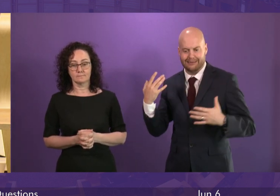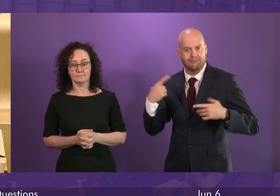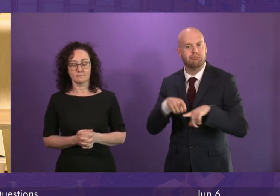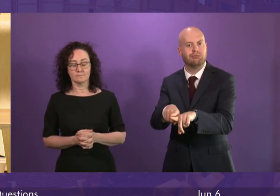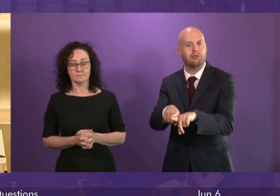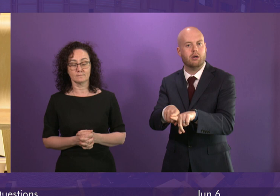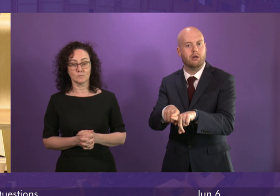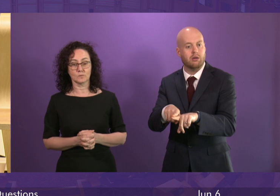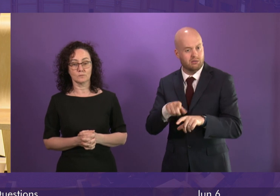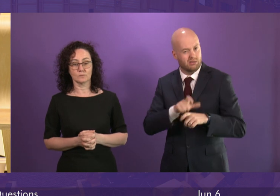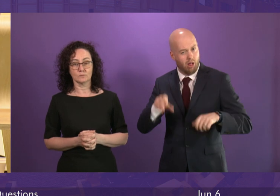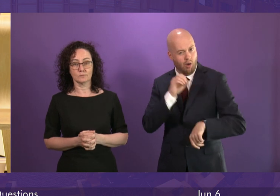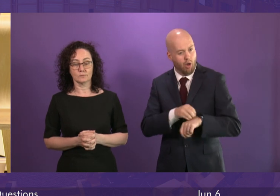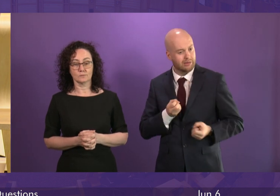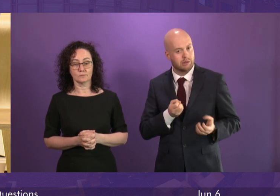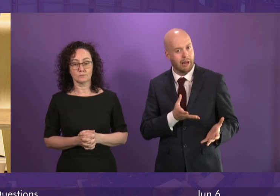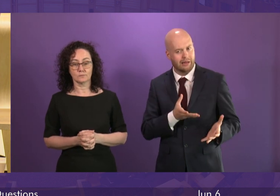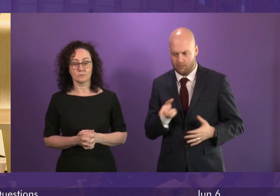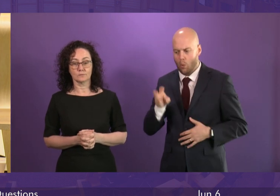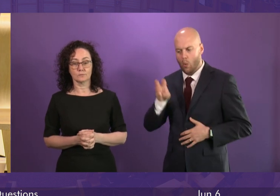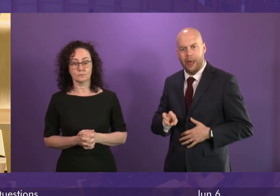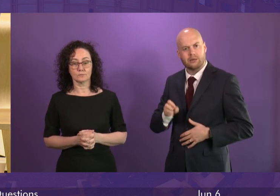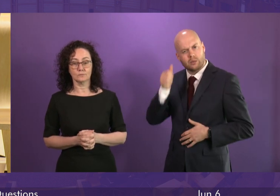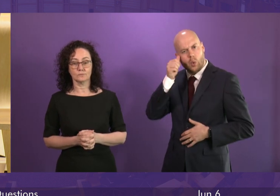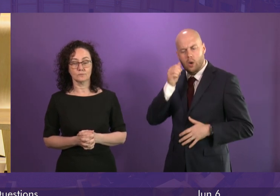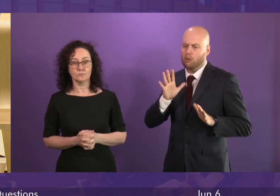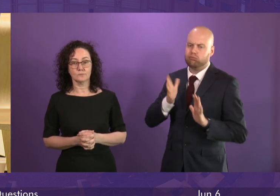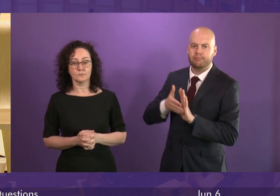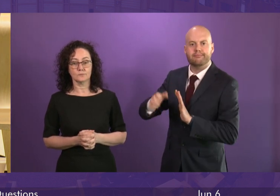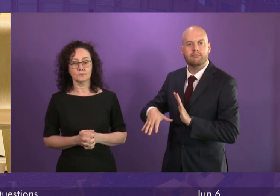the First Minister has repeatedly said that, when it comes to the policy changes that are